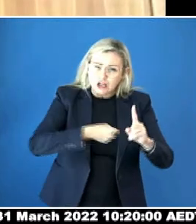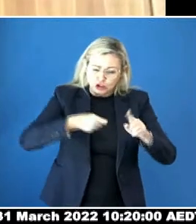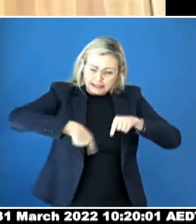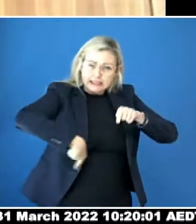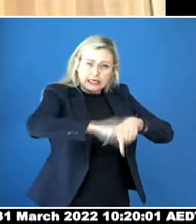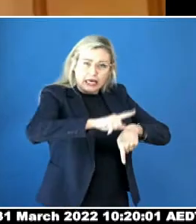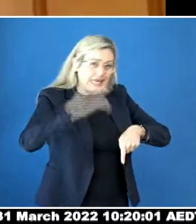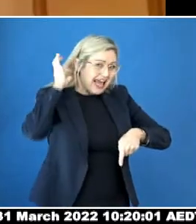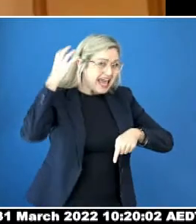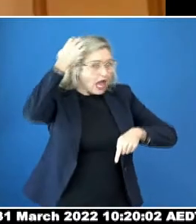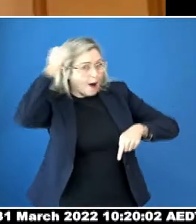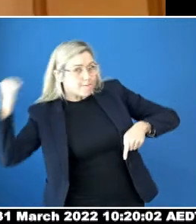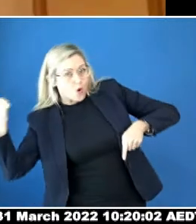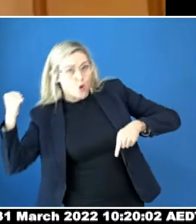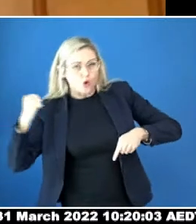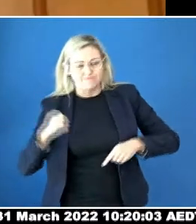Yeah.